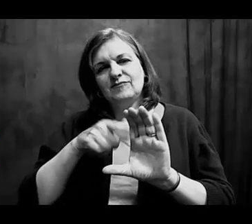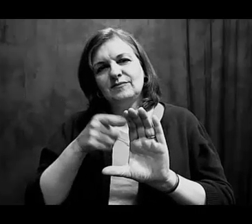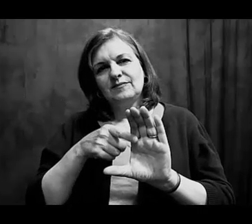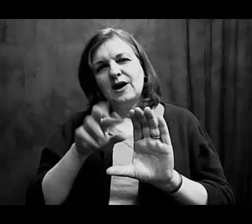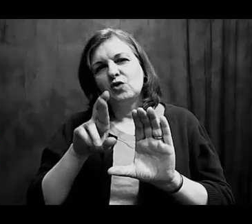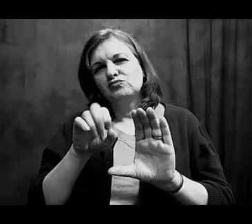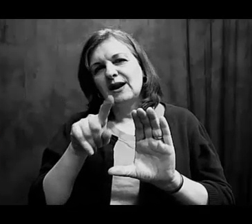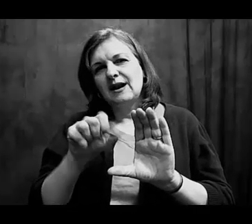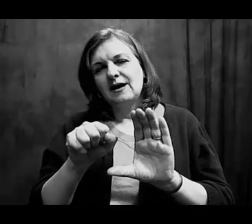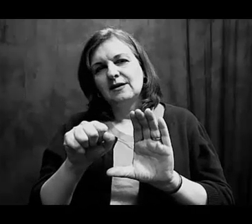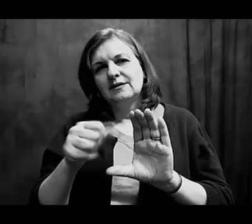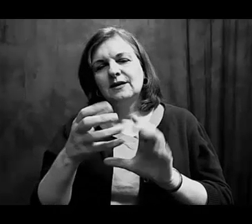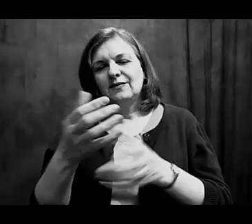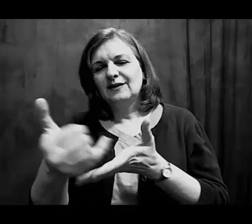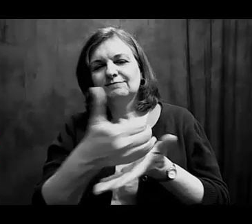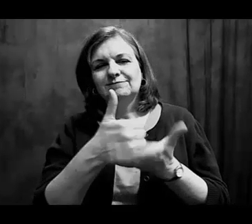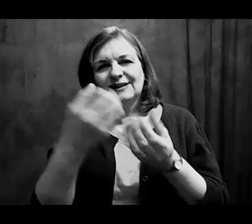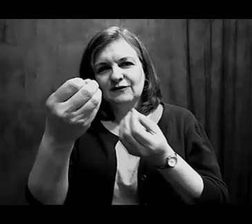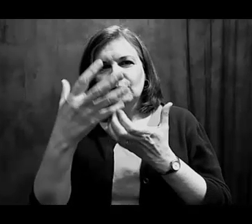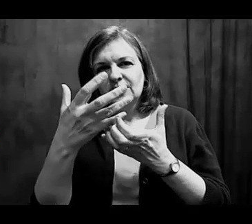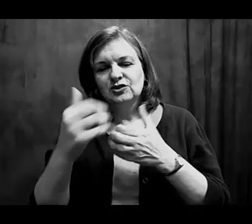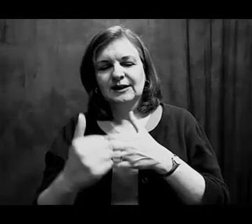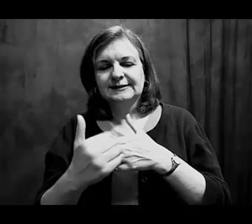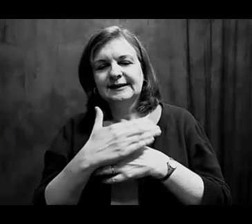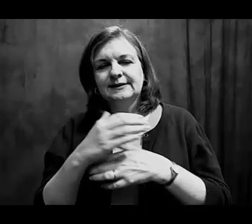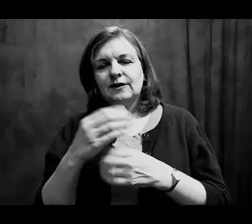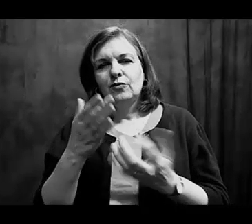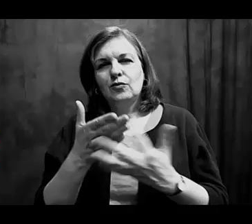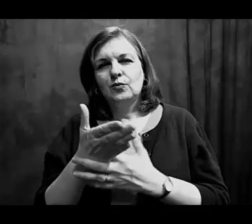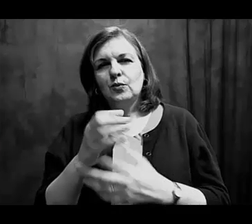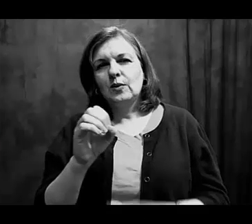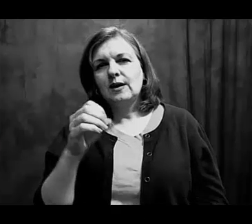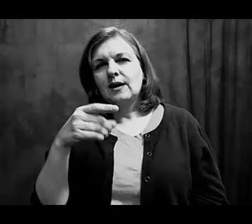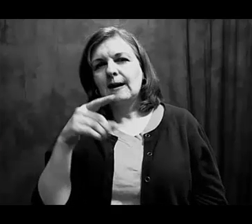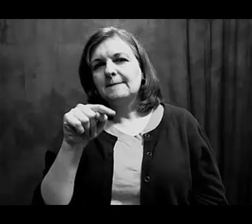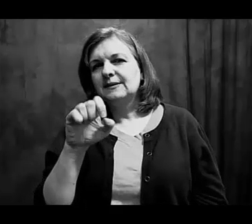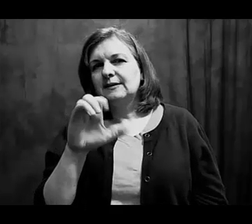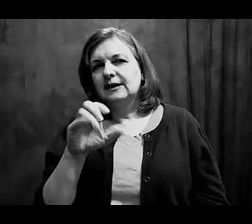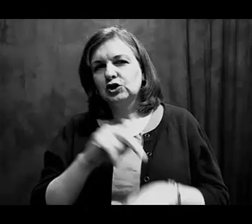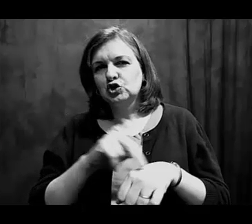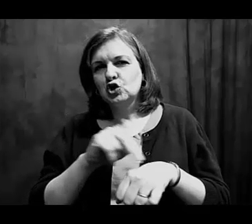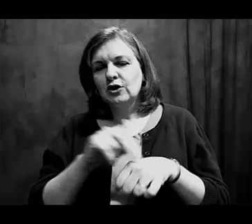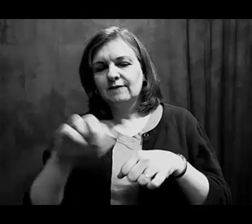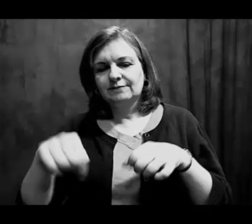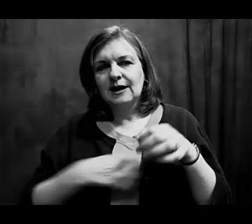information sending it out through optic nerve to your brain for processing and interpretation